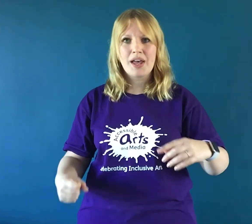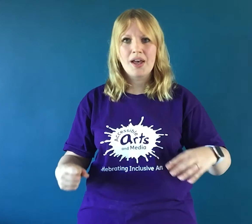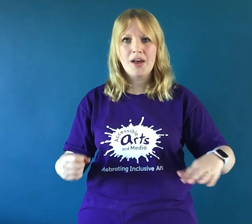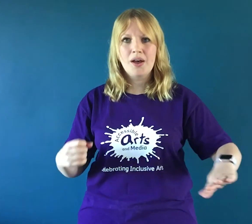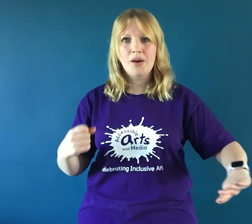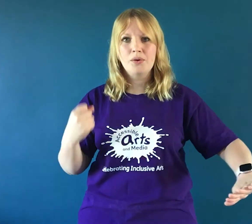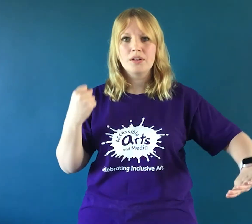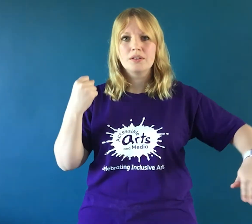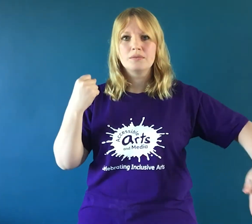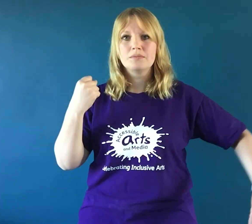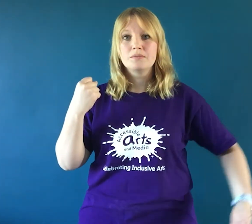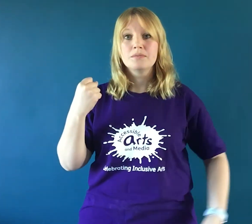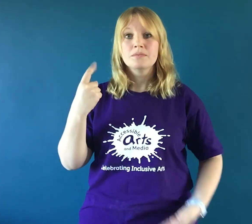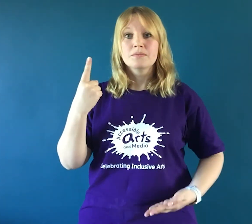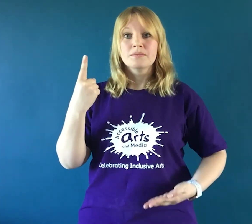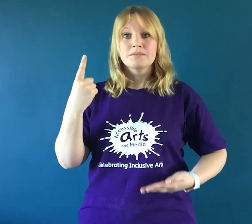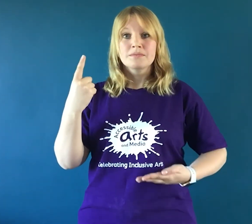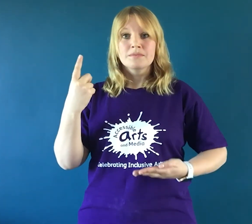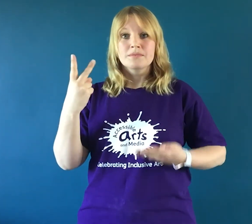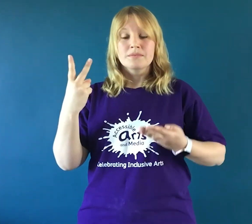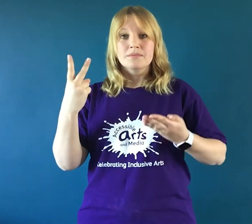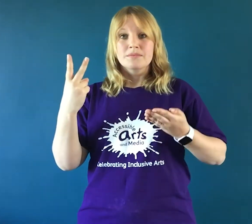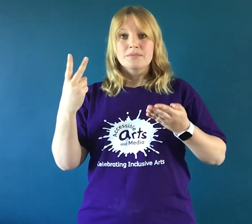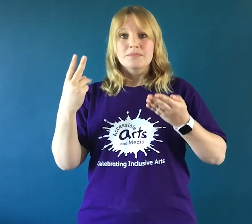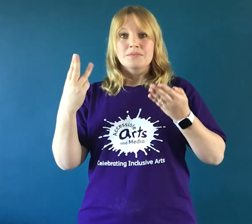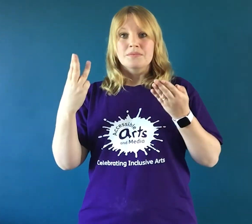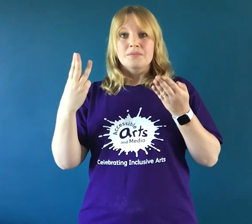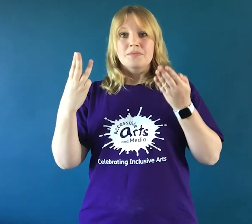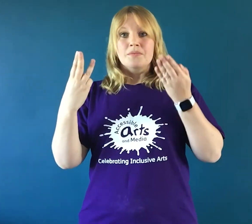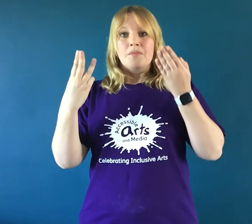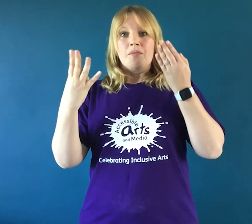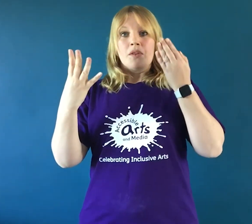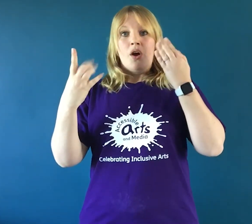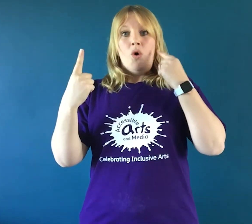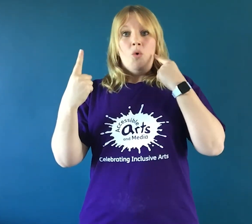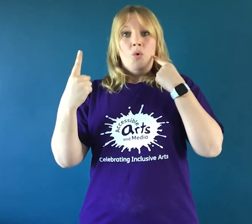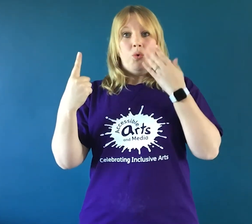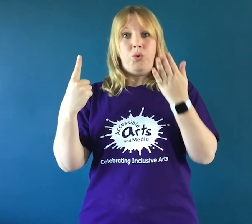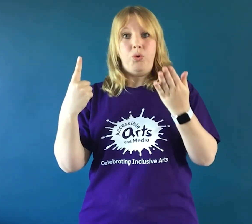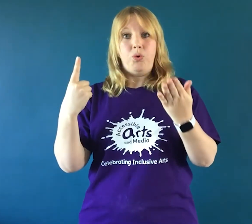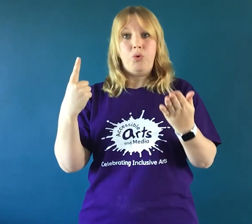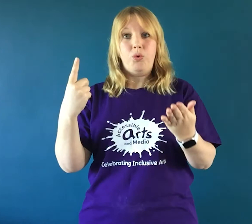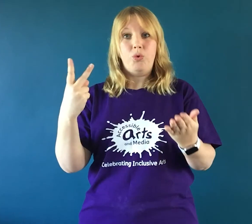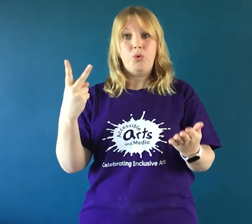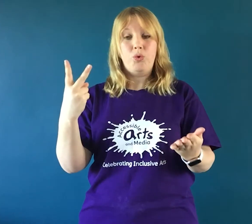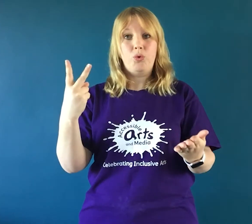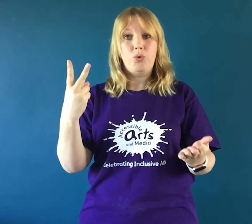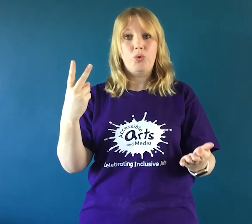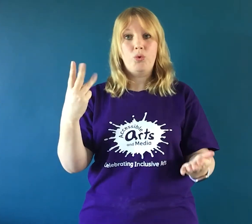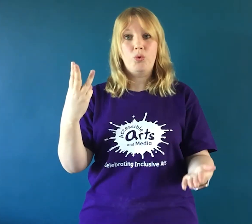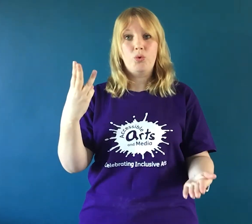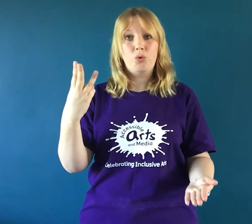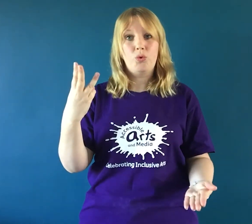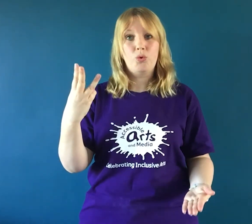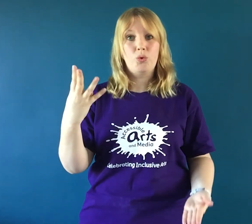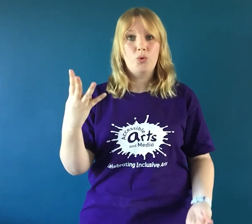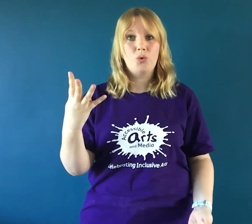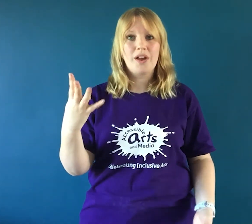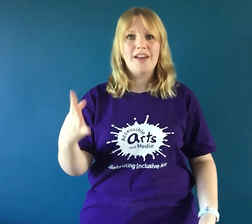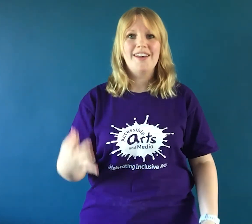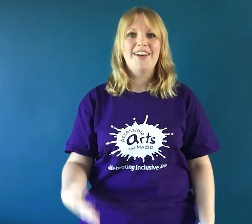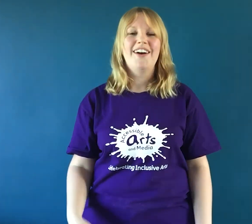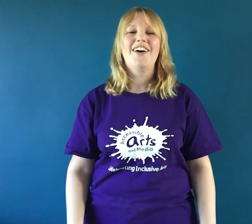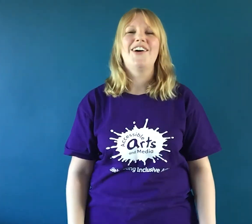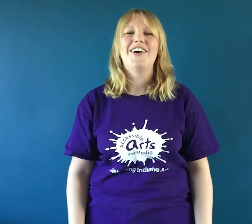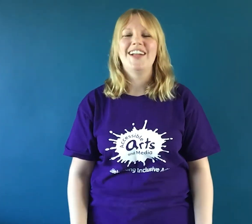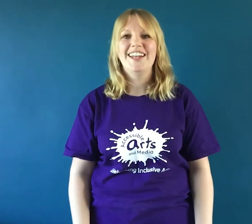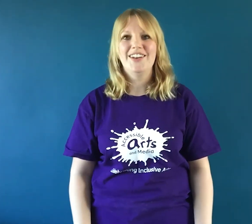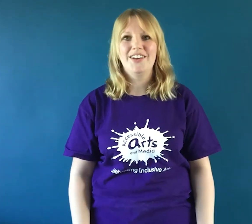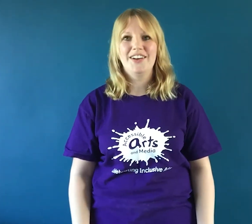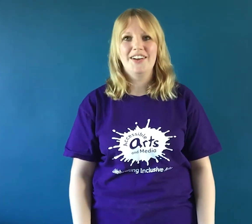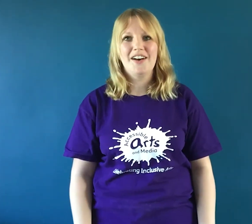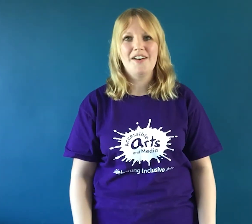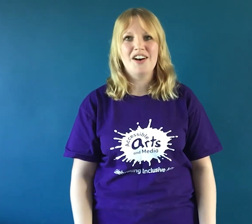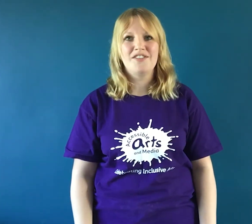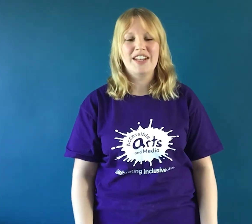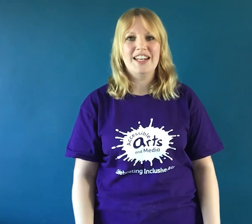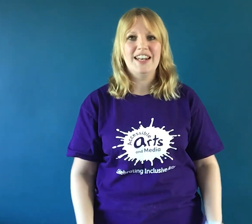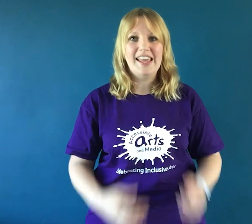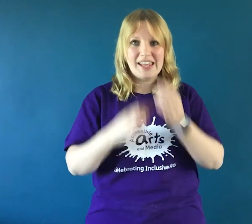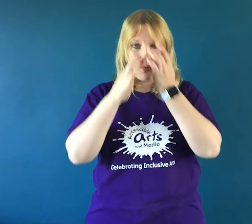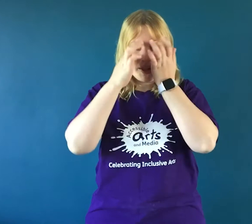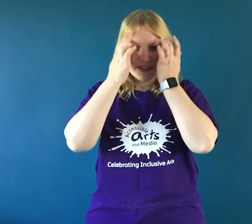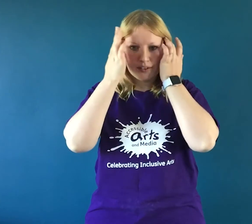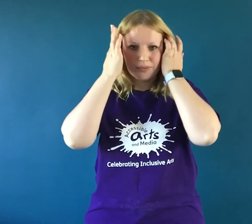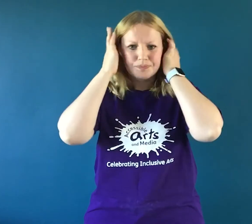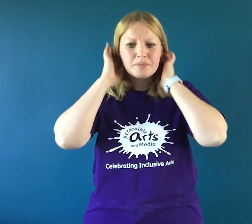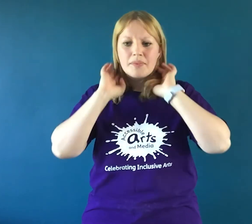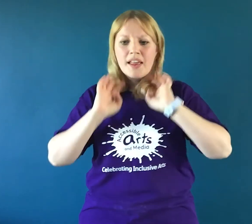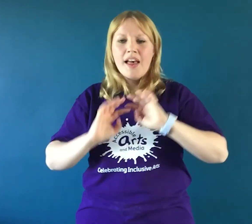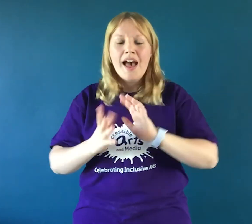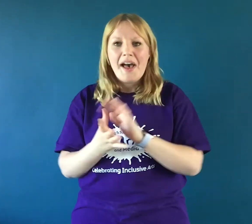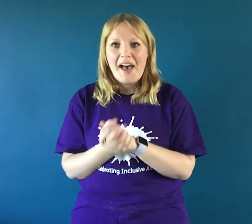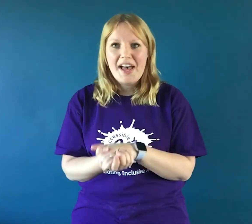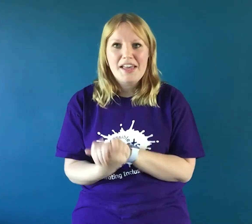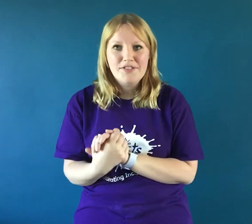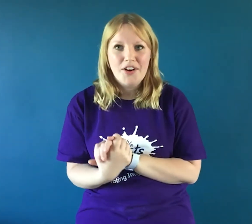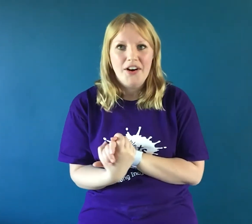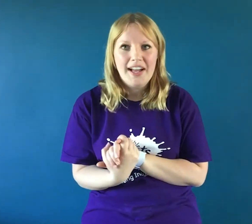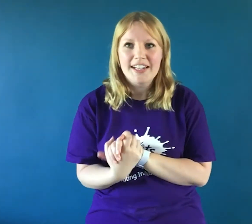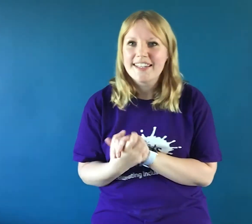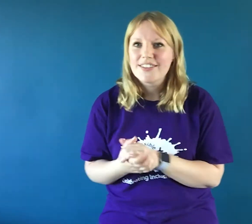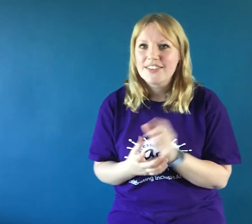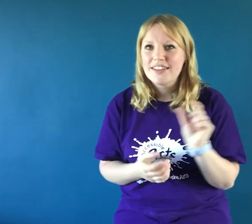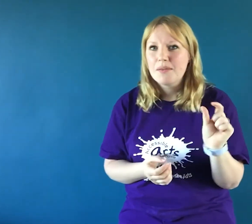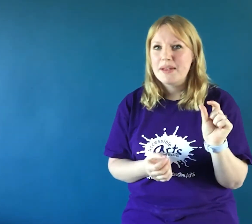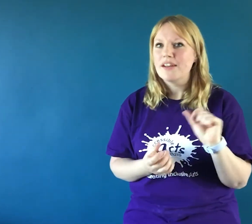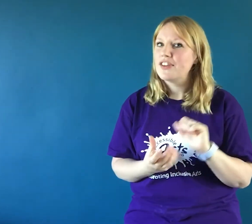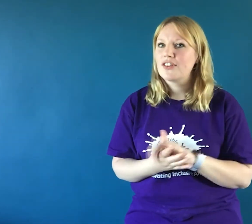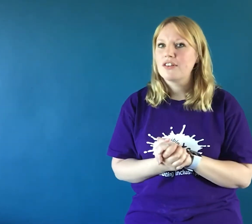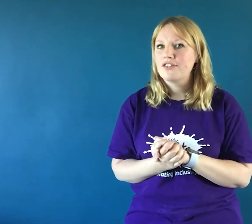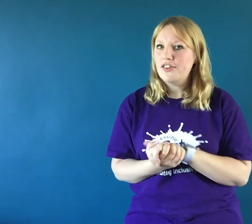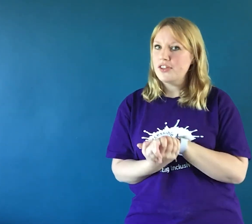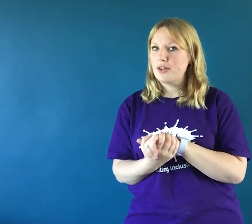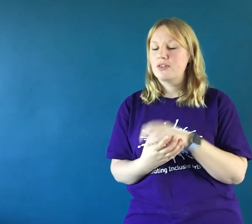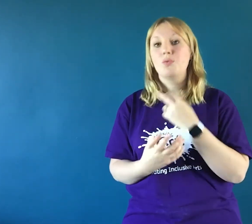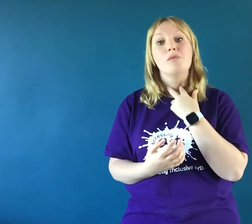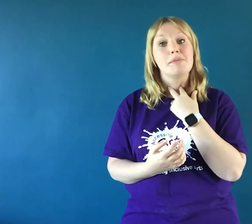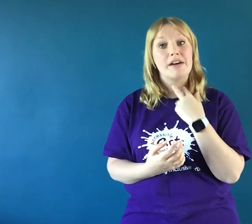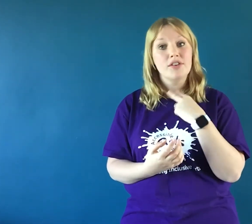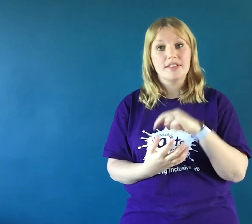we go. Lovely. Well done. I’ve got a little bit of a song for you to warm up our voices